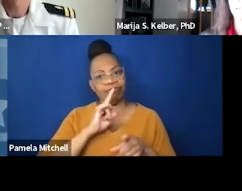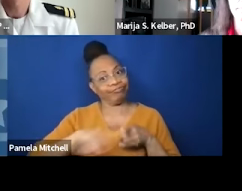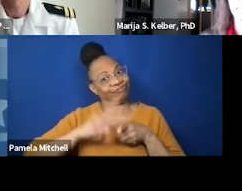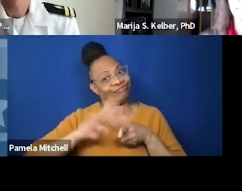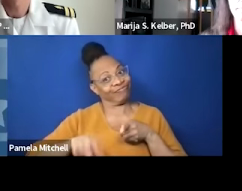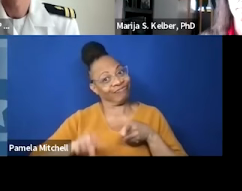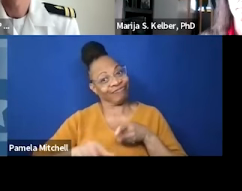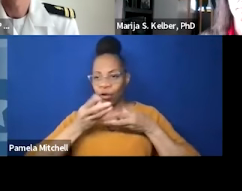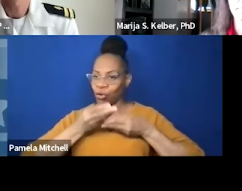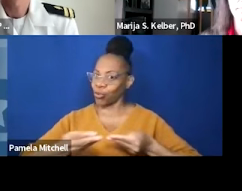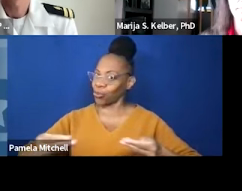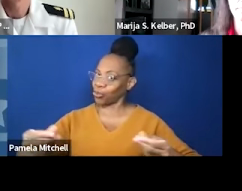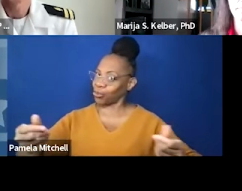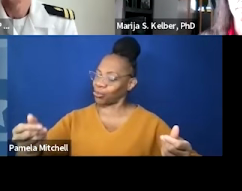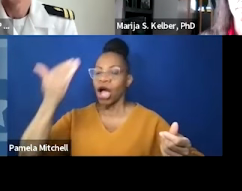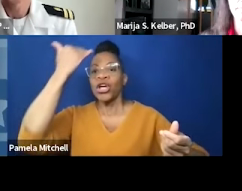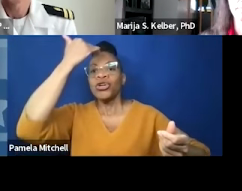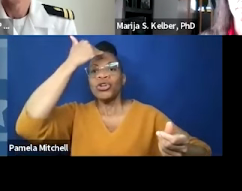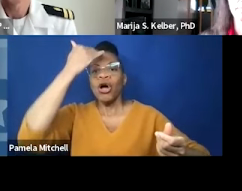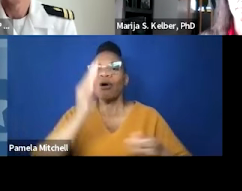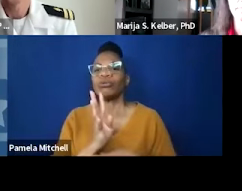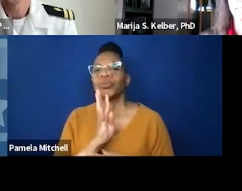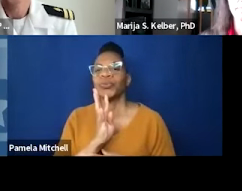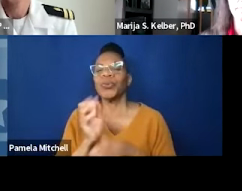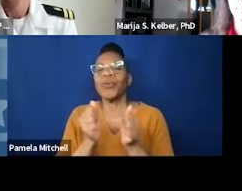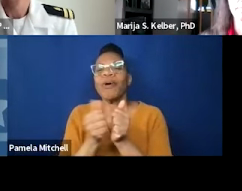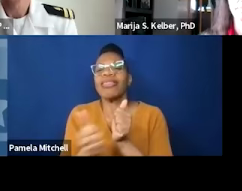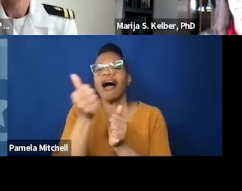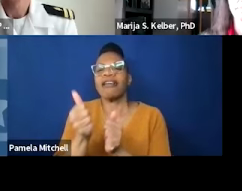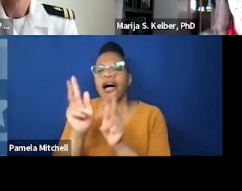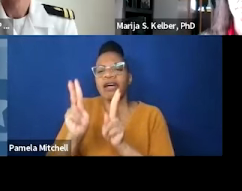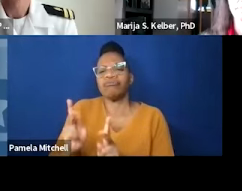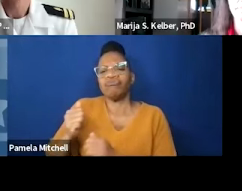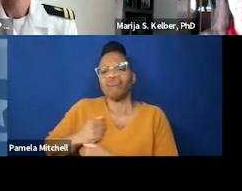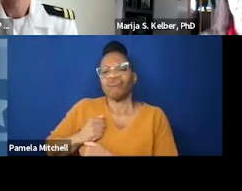You know that you are talking to another veteran when a veteran expresses themselves,